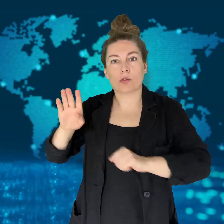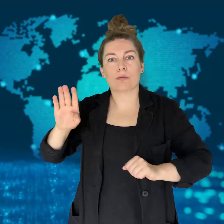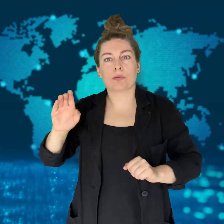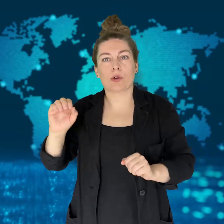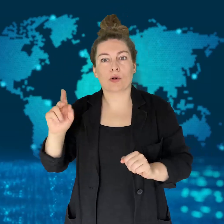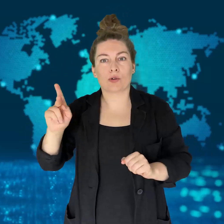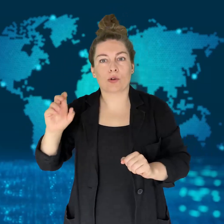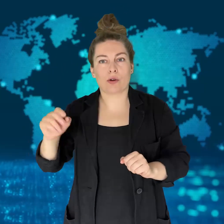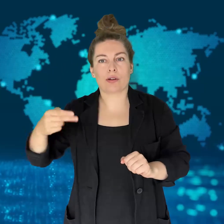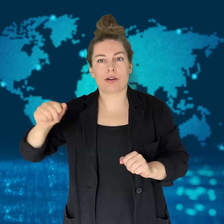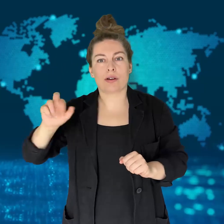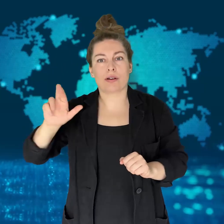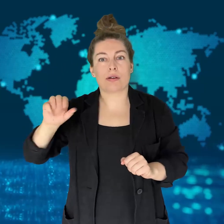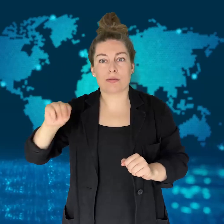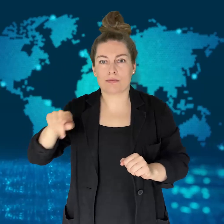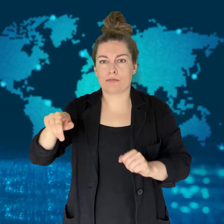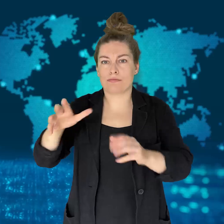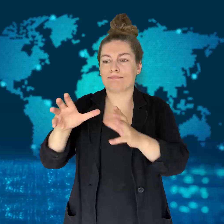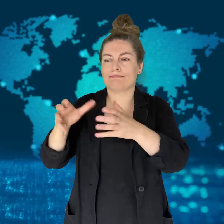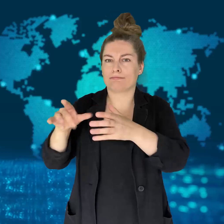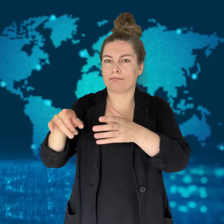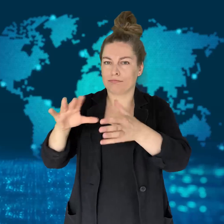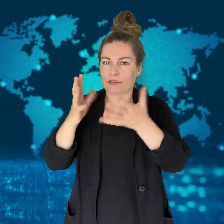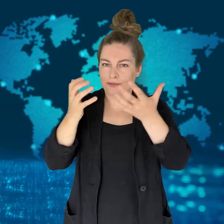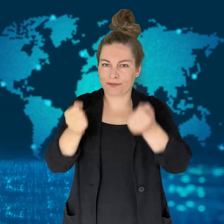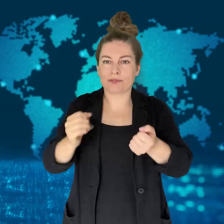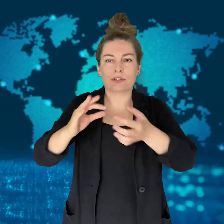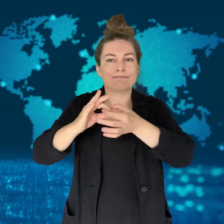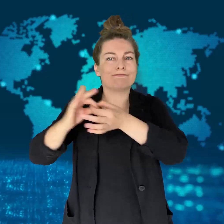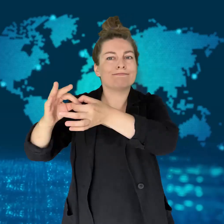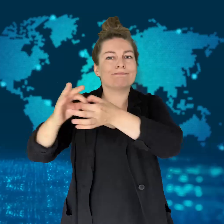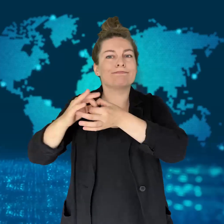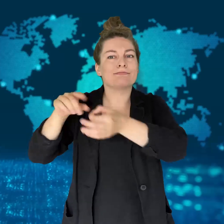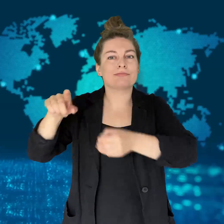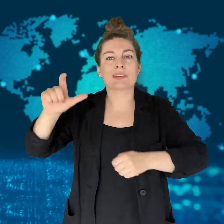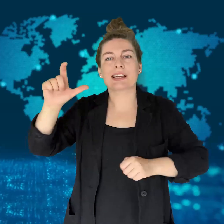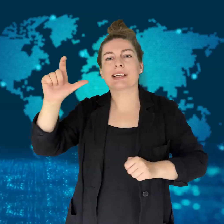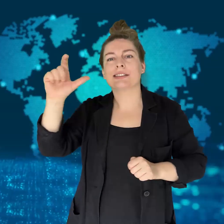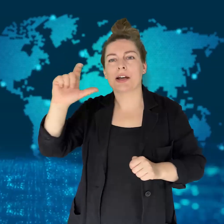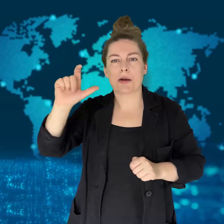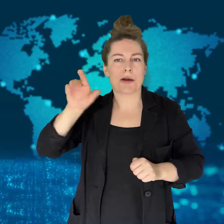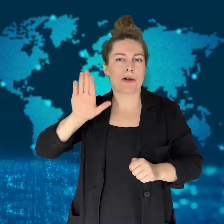the women may have come from one of the thousands of people